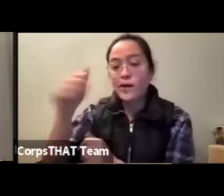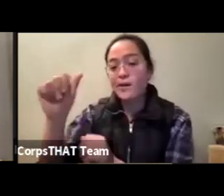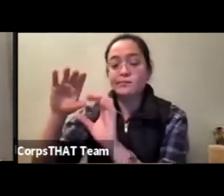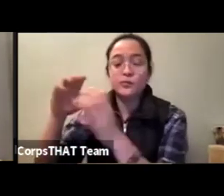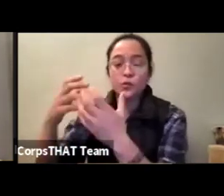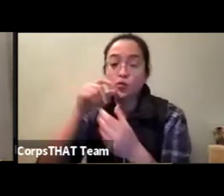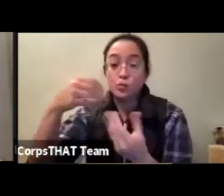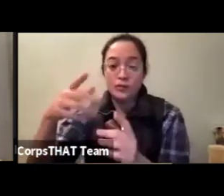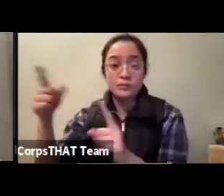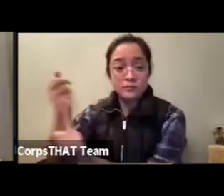um